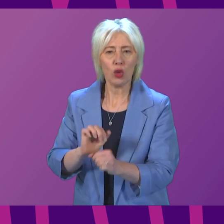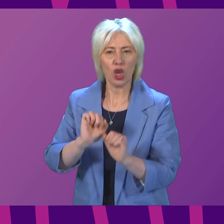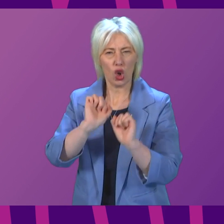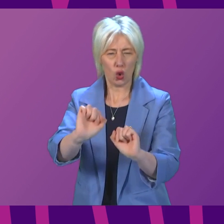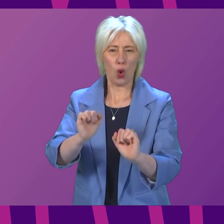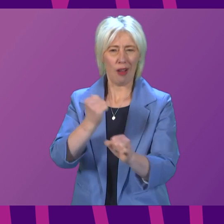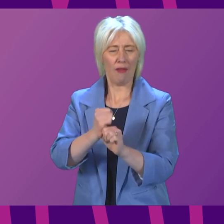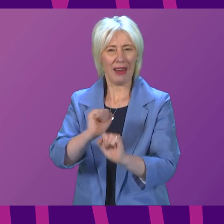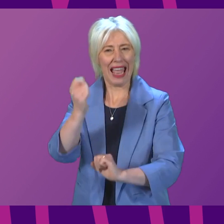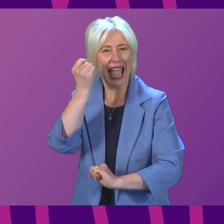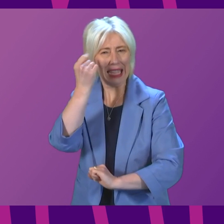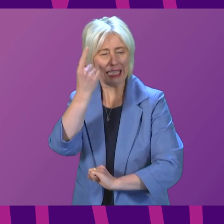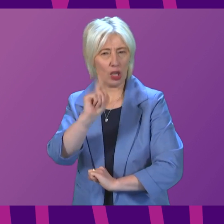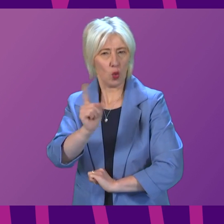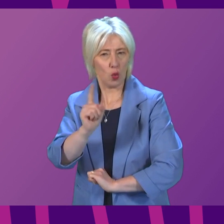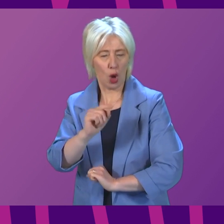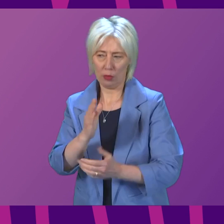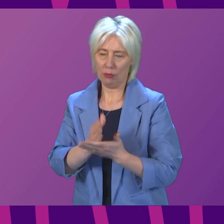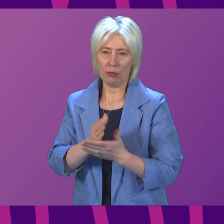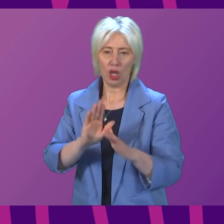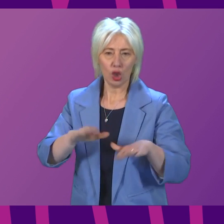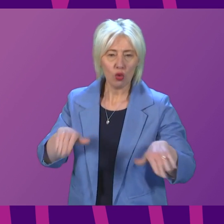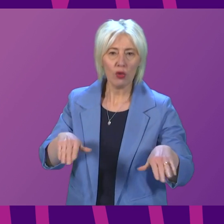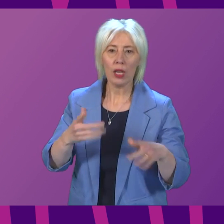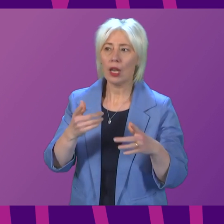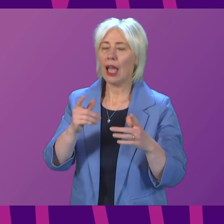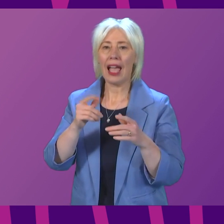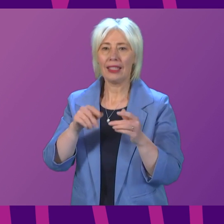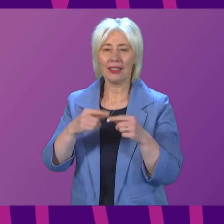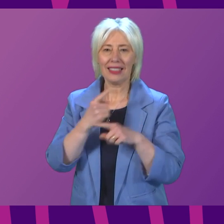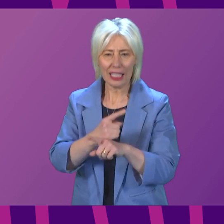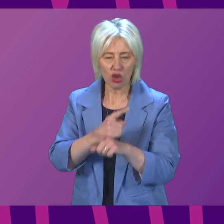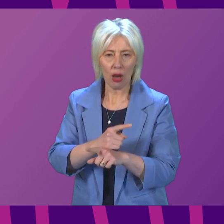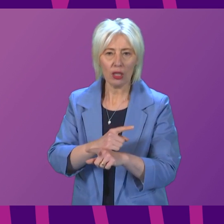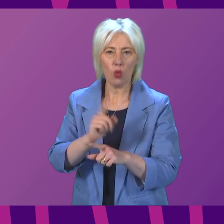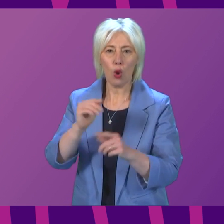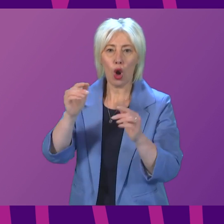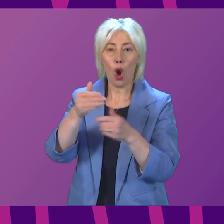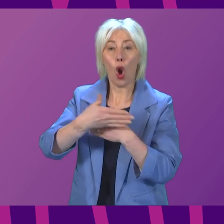ideas to protect kids and teachers is to chop the bottom off of classroom doors?